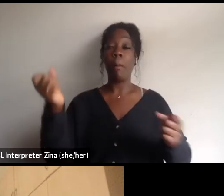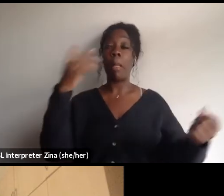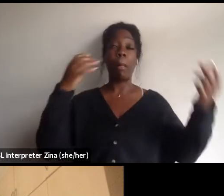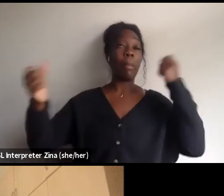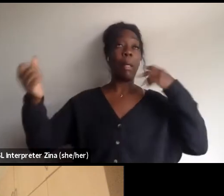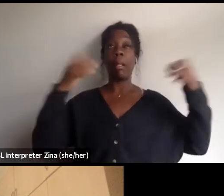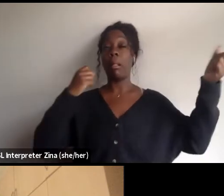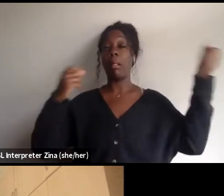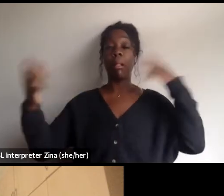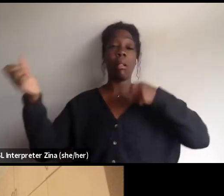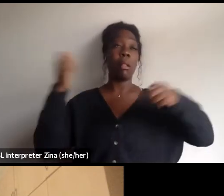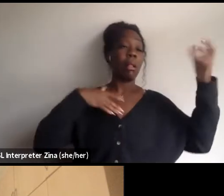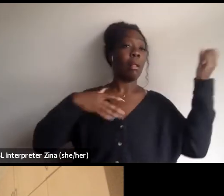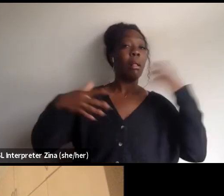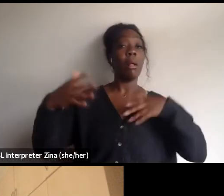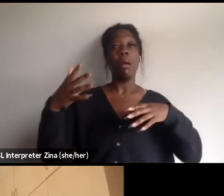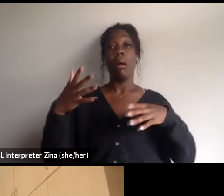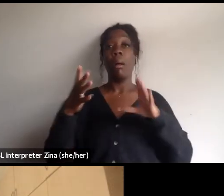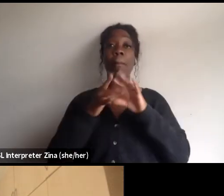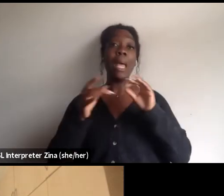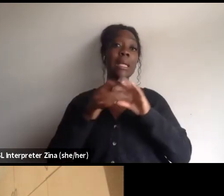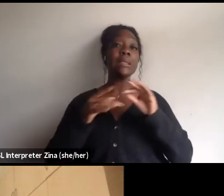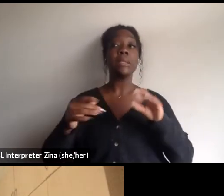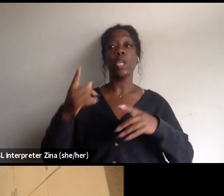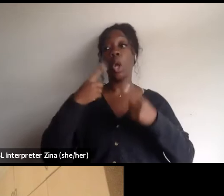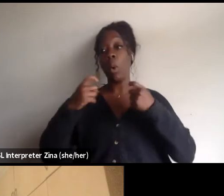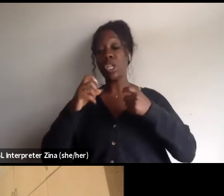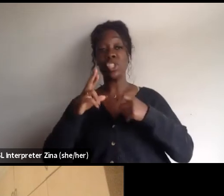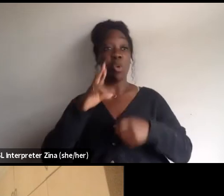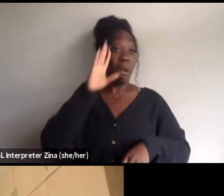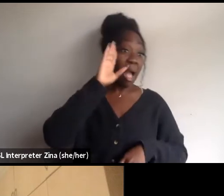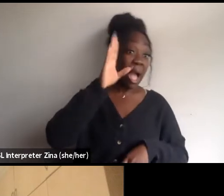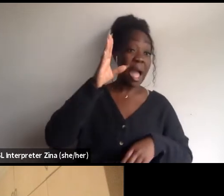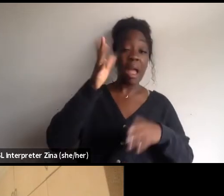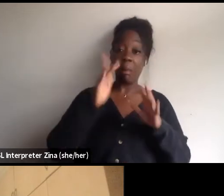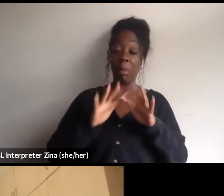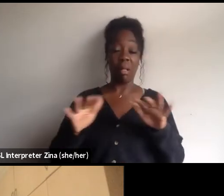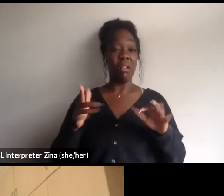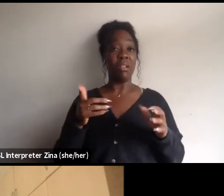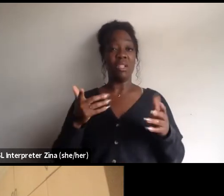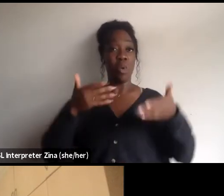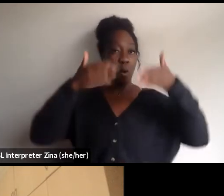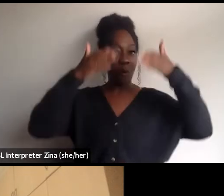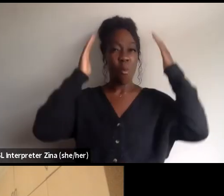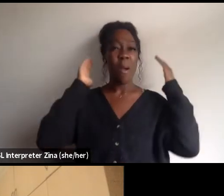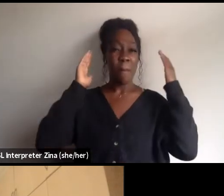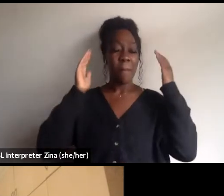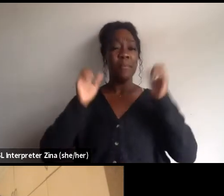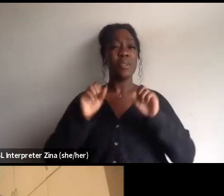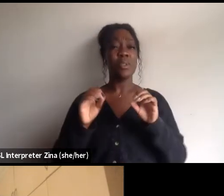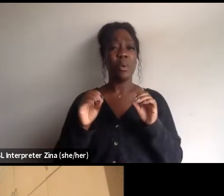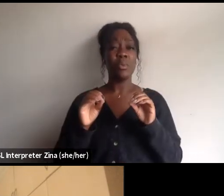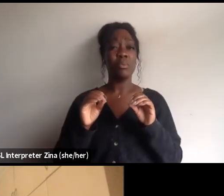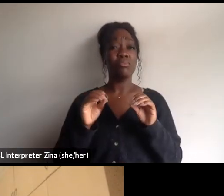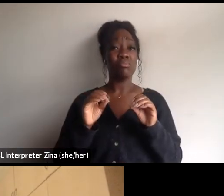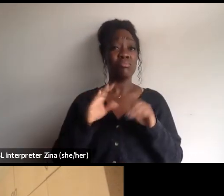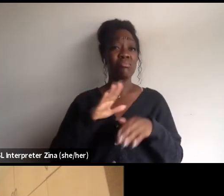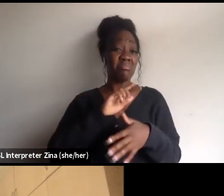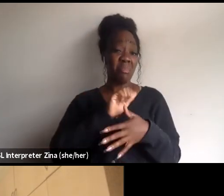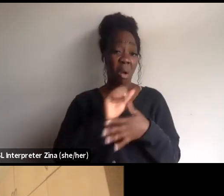or just saying, hi but not saying anything behind the hi. So I would say those or you can contact Karishma